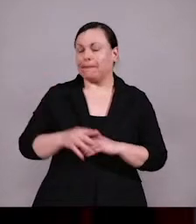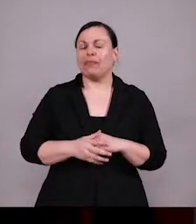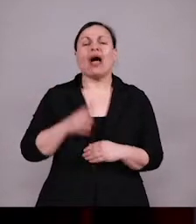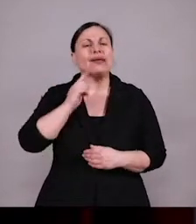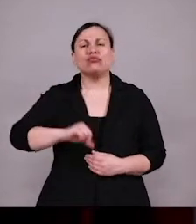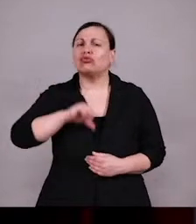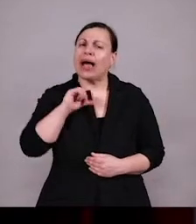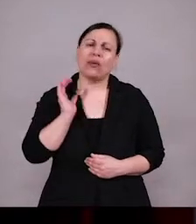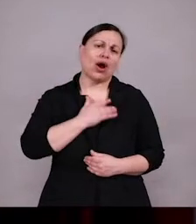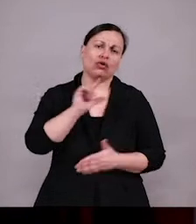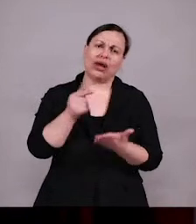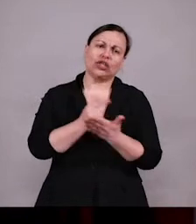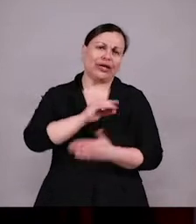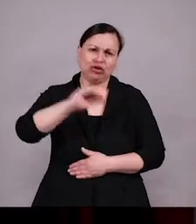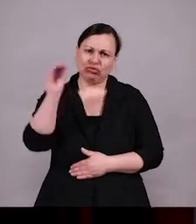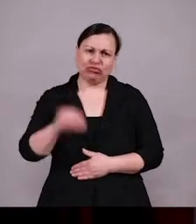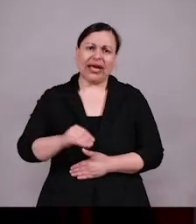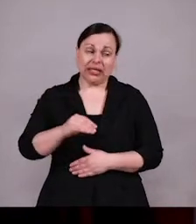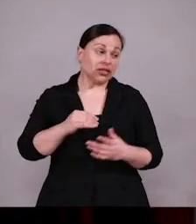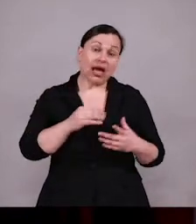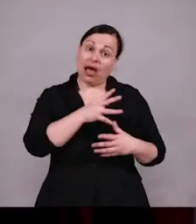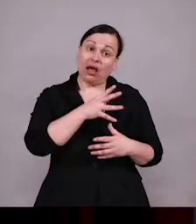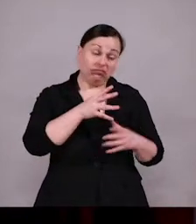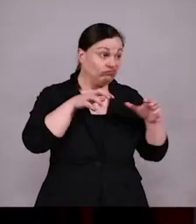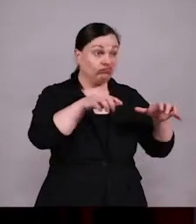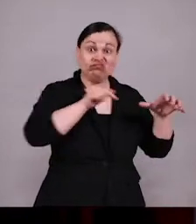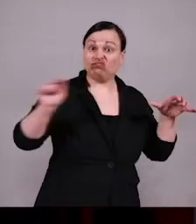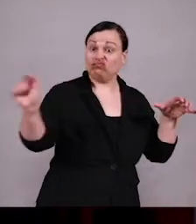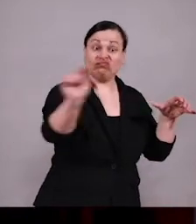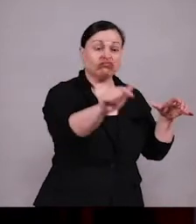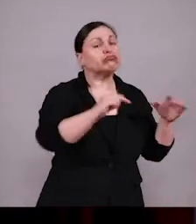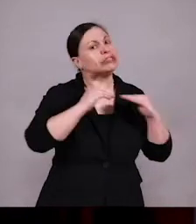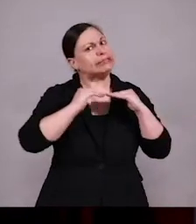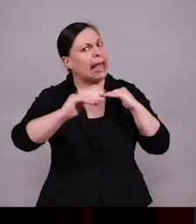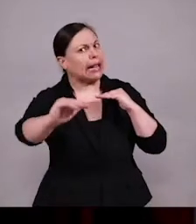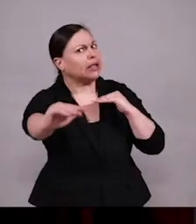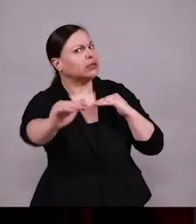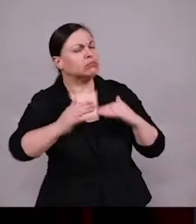that our graduation rates among all populations of students have remained relatively steady,